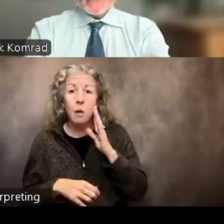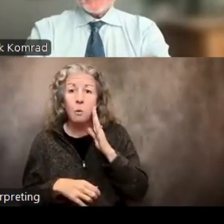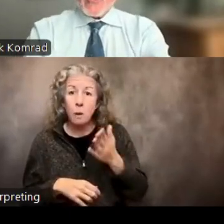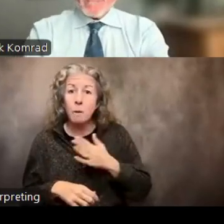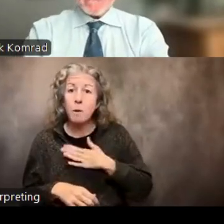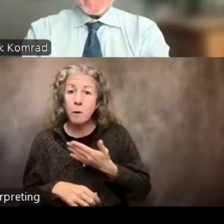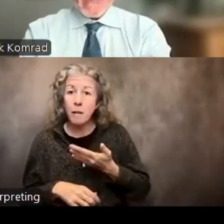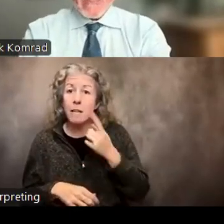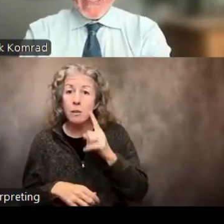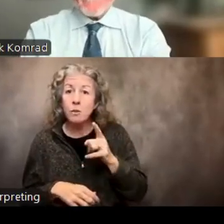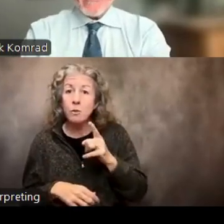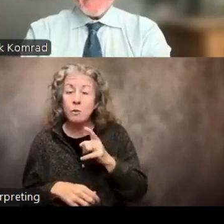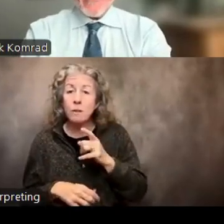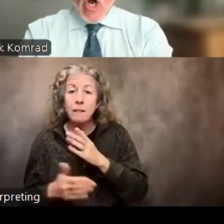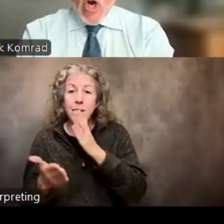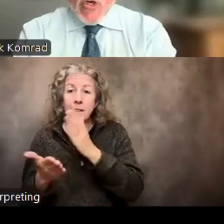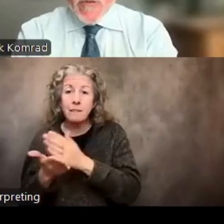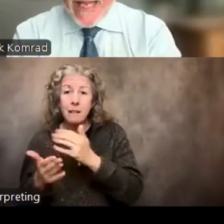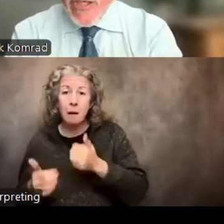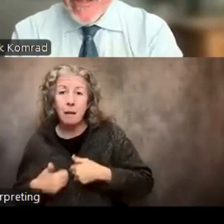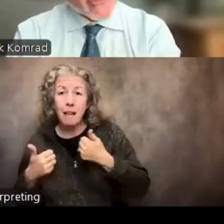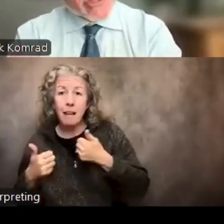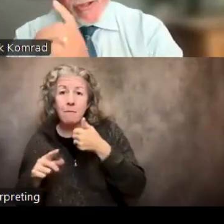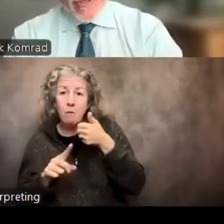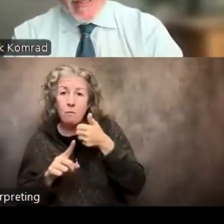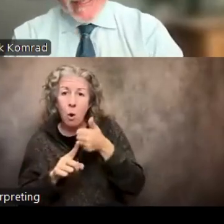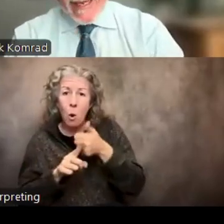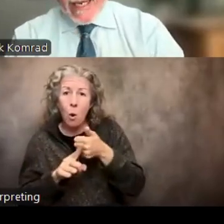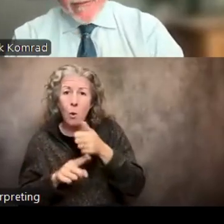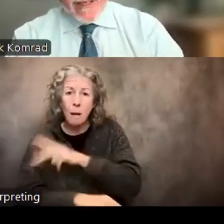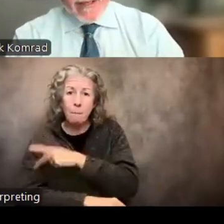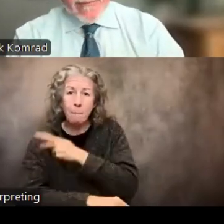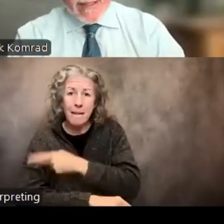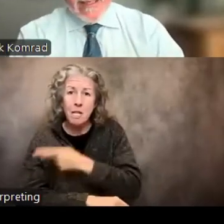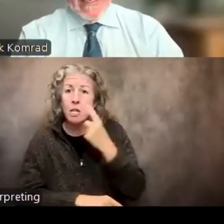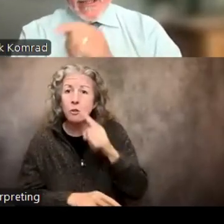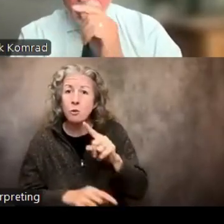terminate the life of their own patient, to start that IV and to